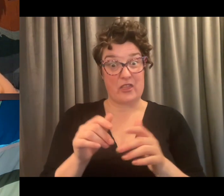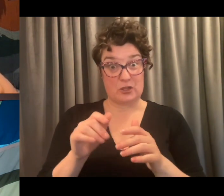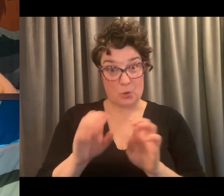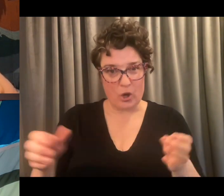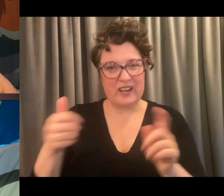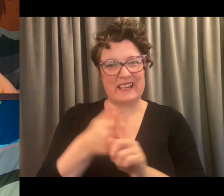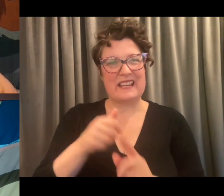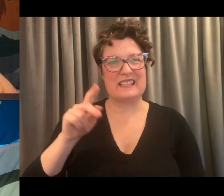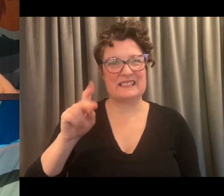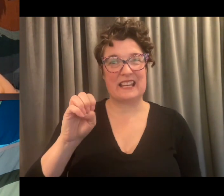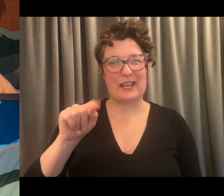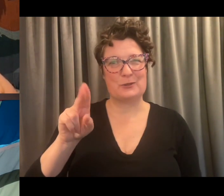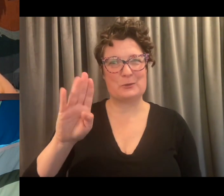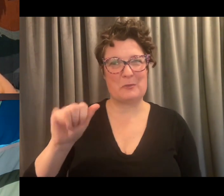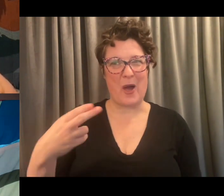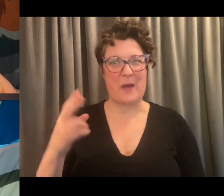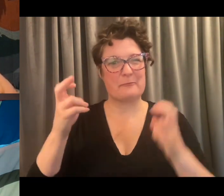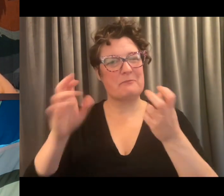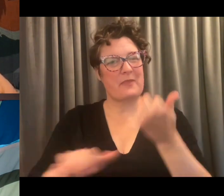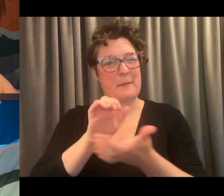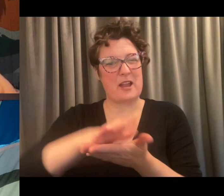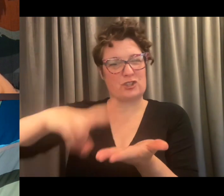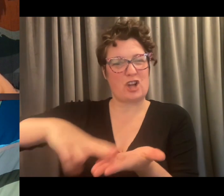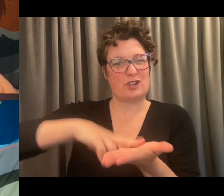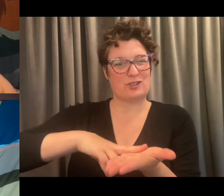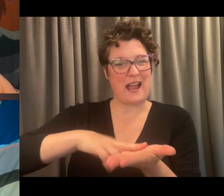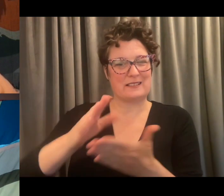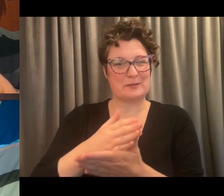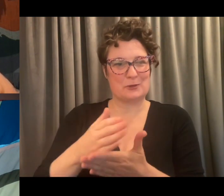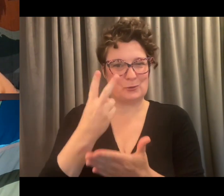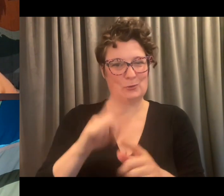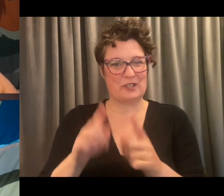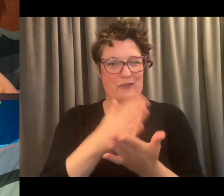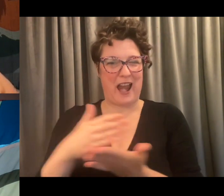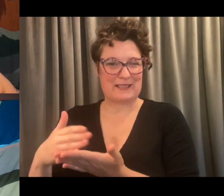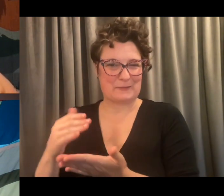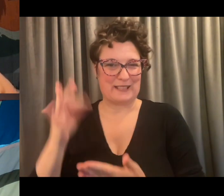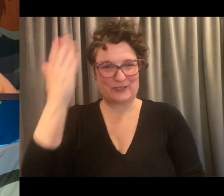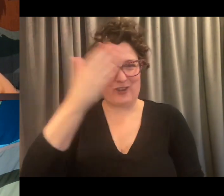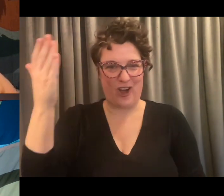contract, between these aspects of God and Never really goes into detail about,